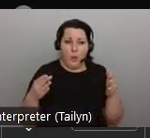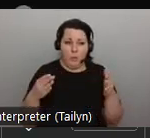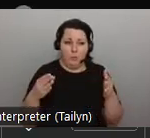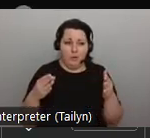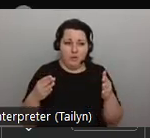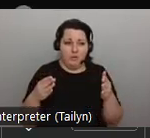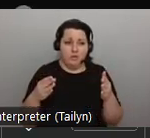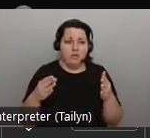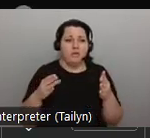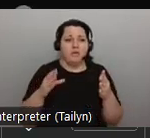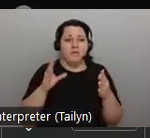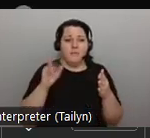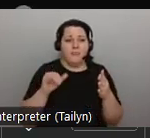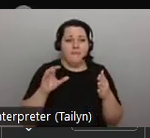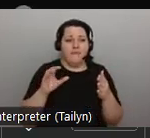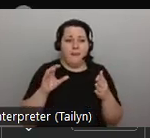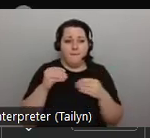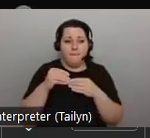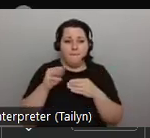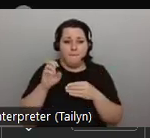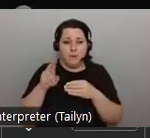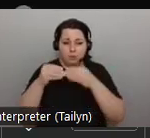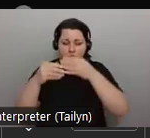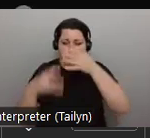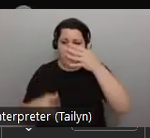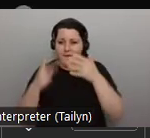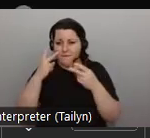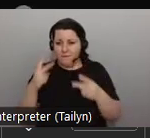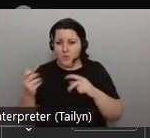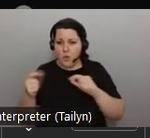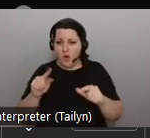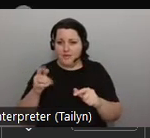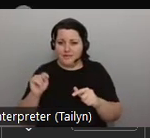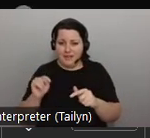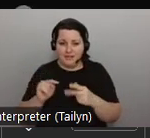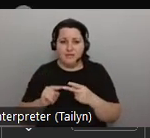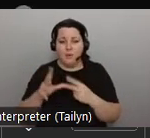of office, or even here, you can instead open the context menu